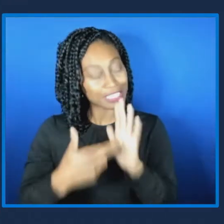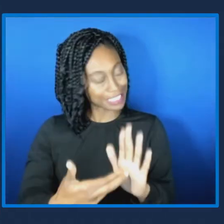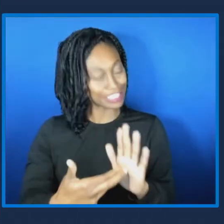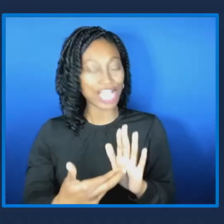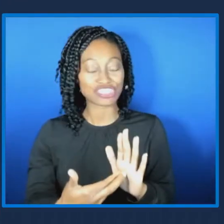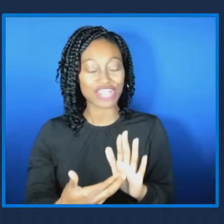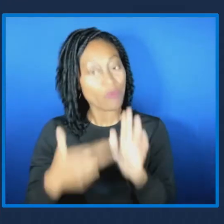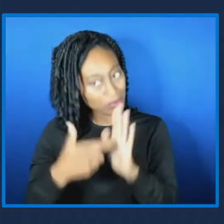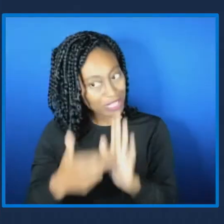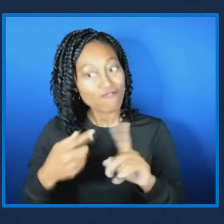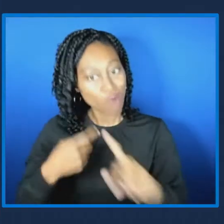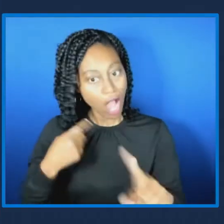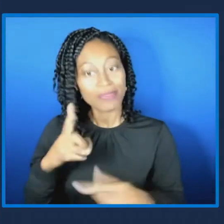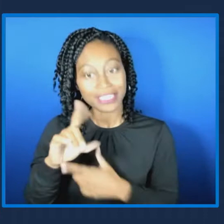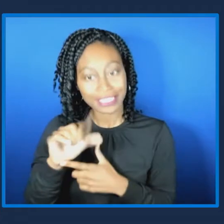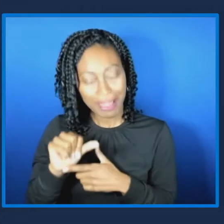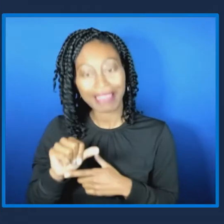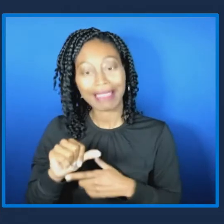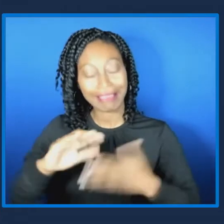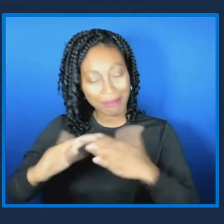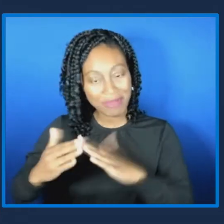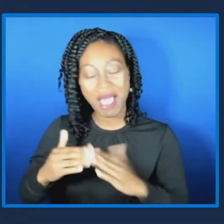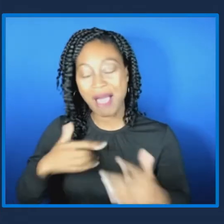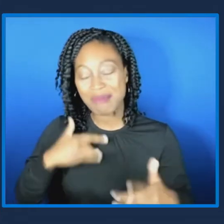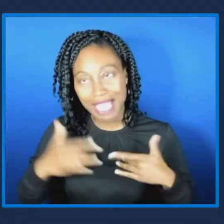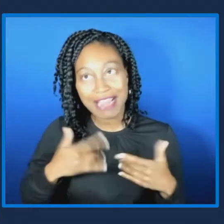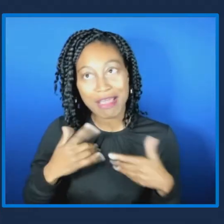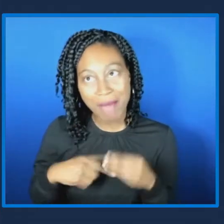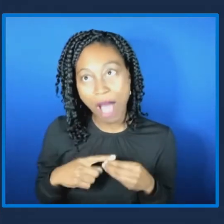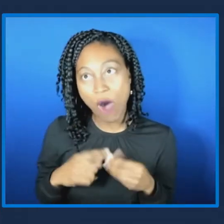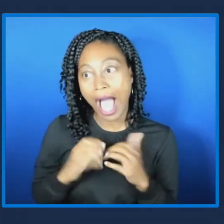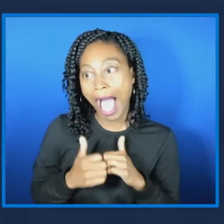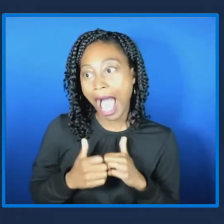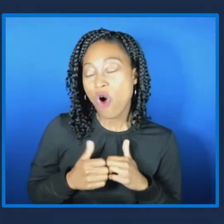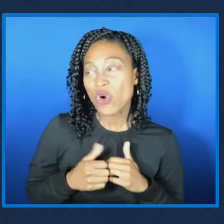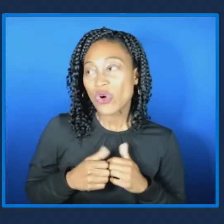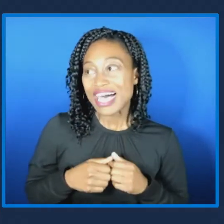I'm excited about how media perceives disability,